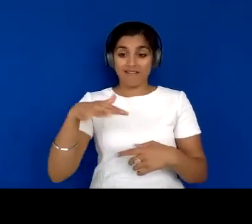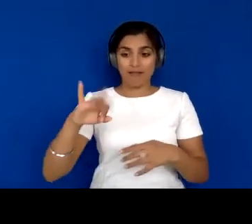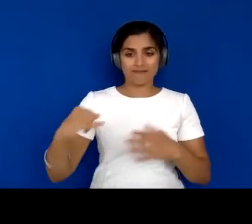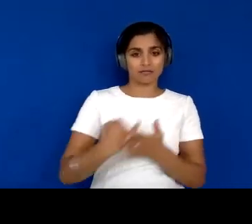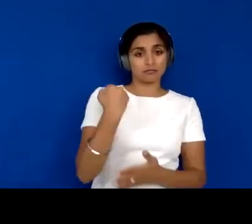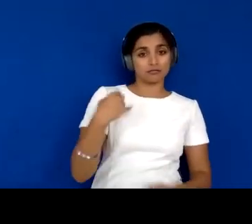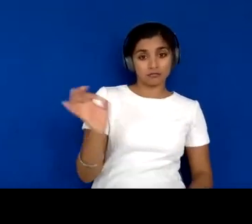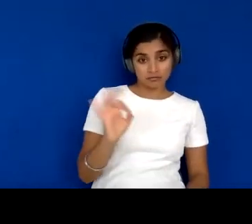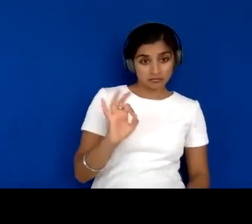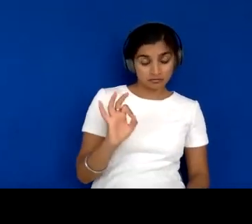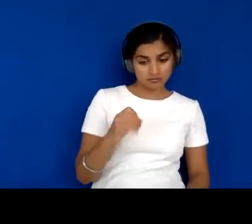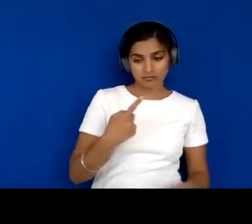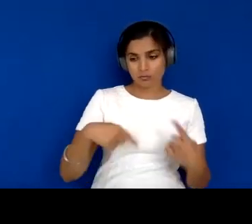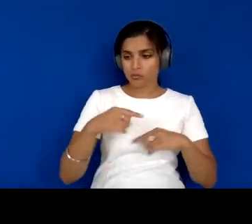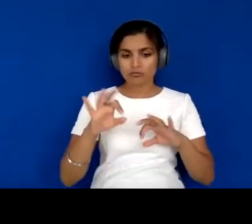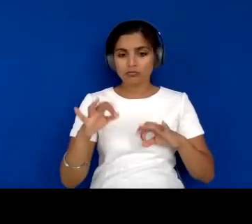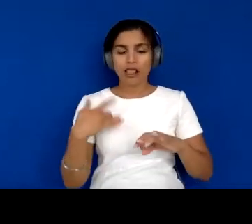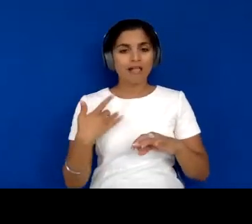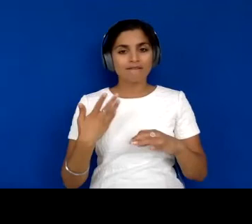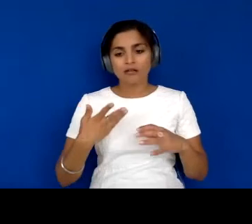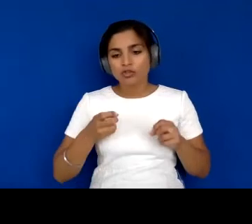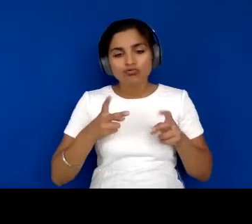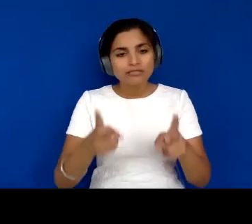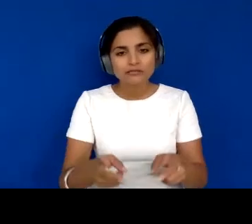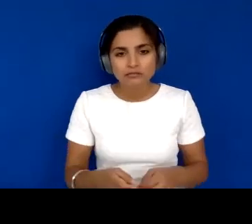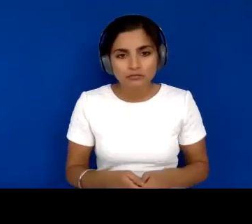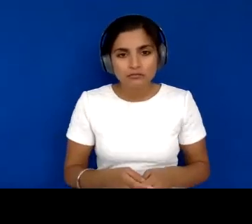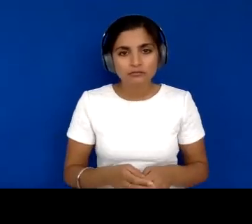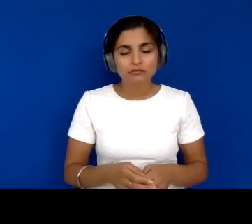are not living in the streets who are not tied to trees to be left to die